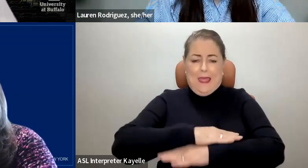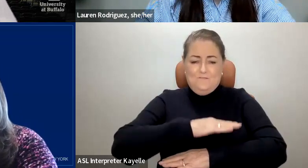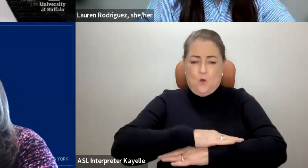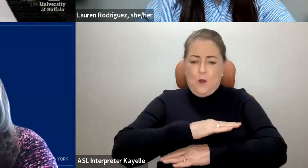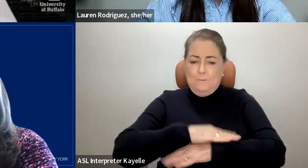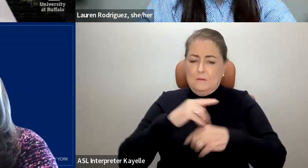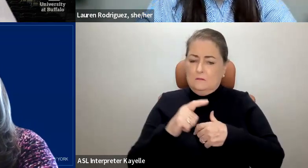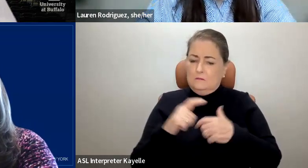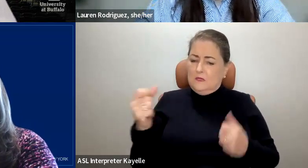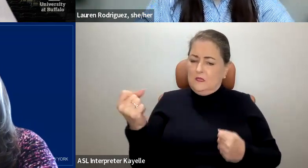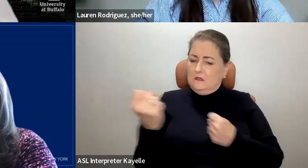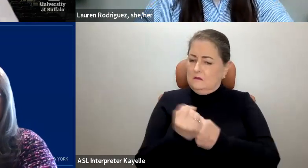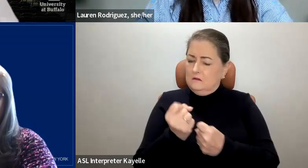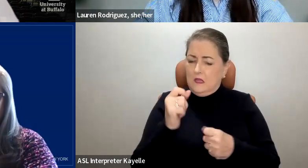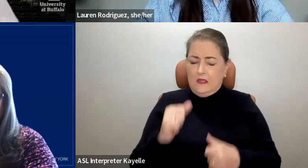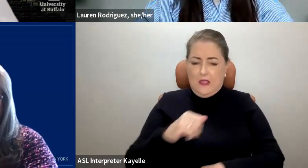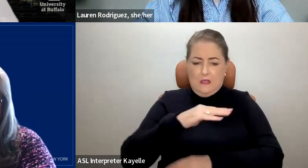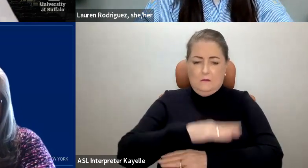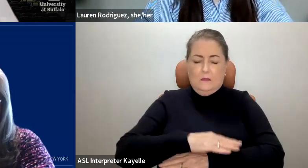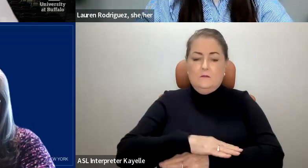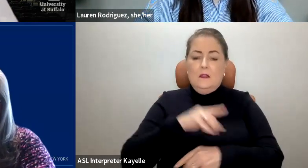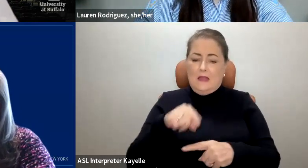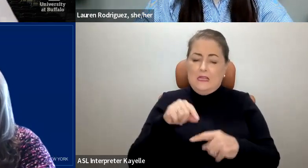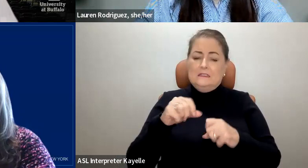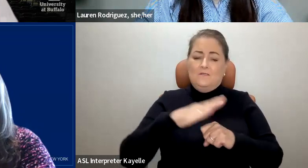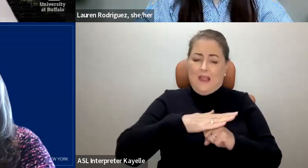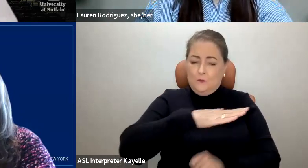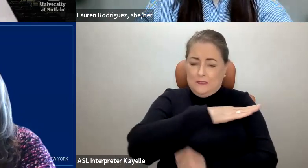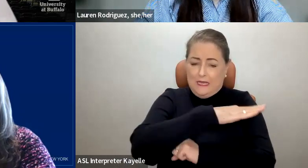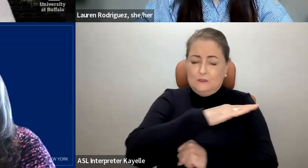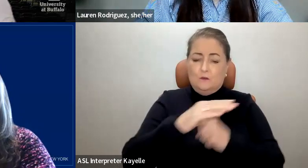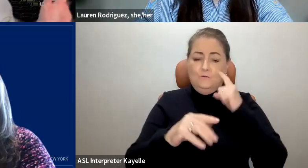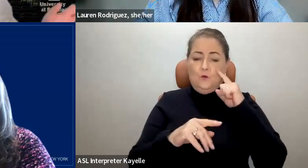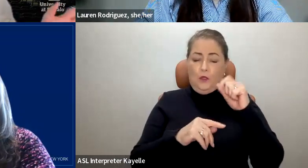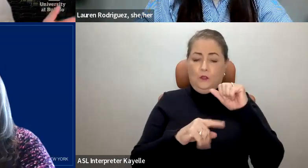advocate for that platform. That's the foundation for the training. And then what I'm doing is once people have taken